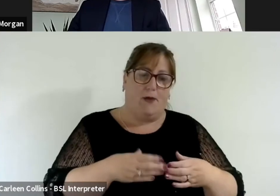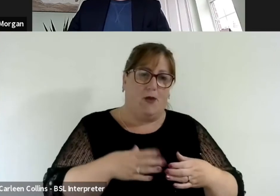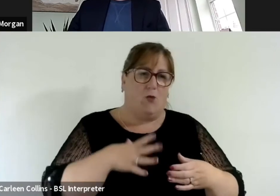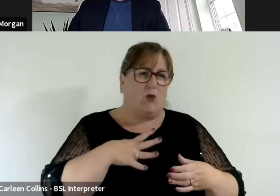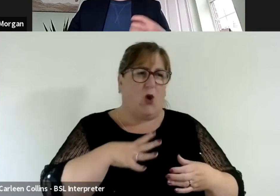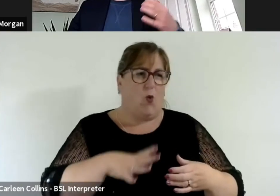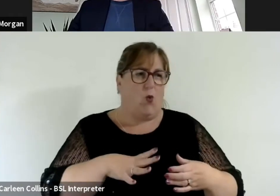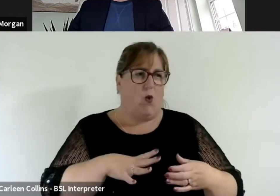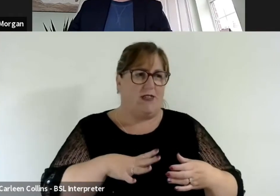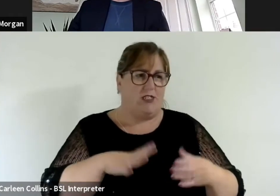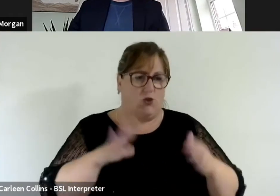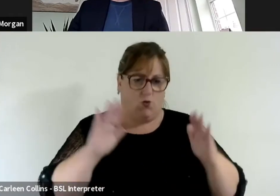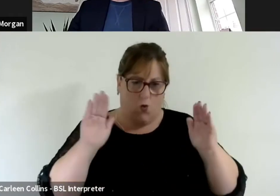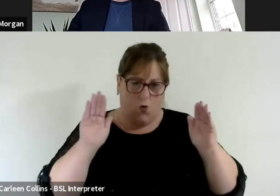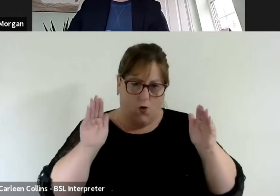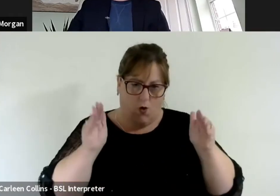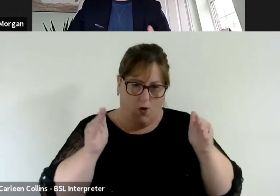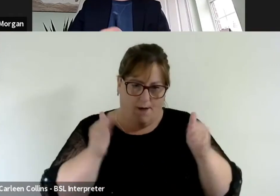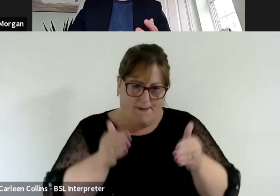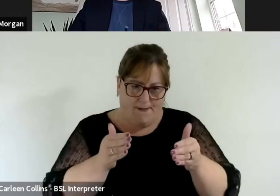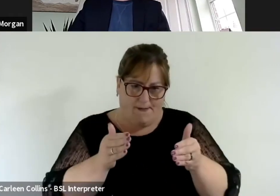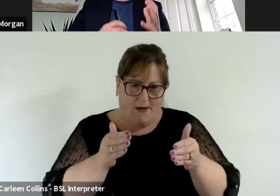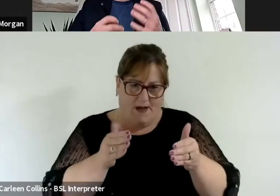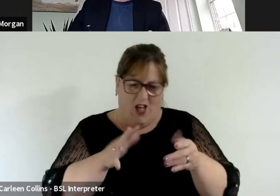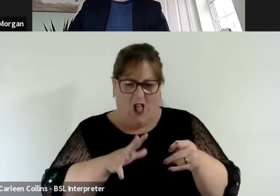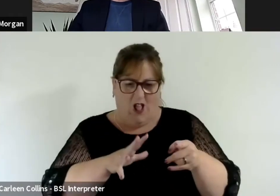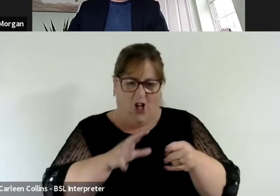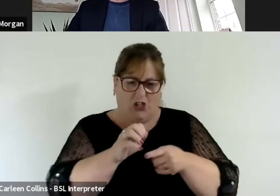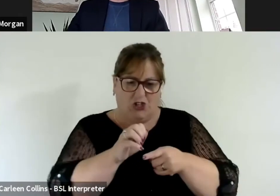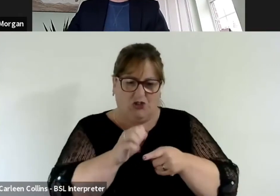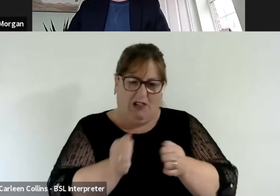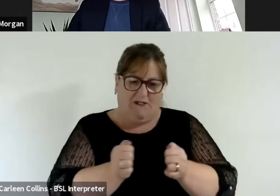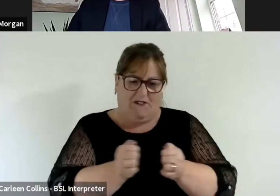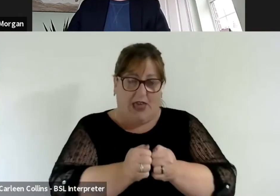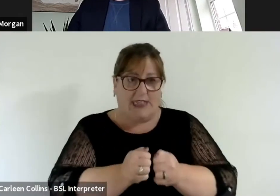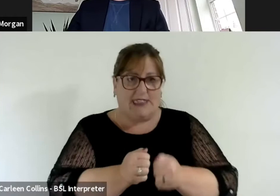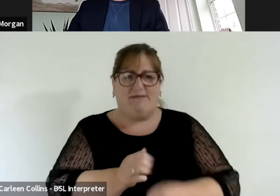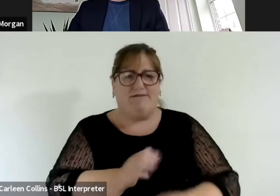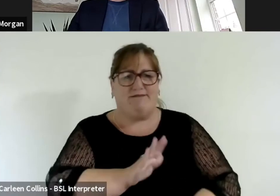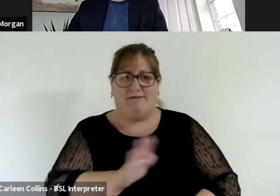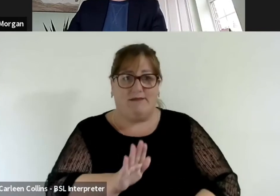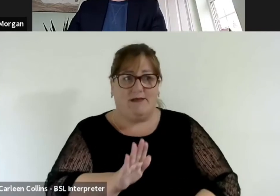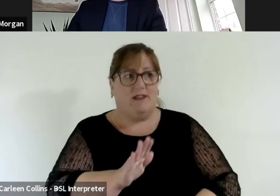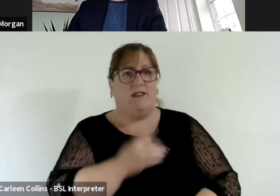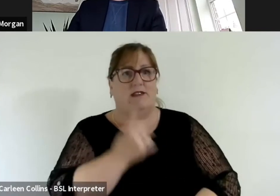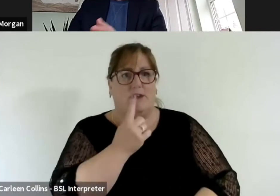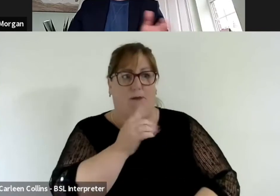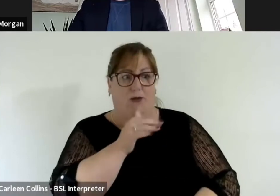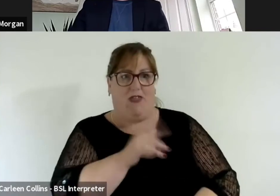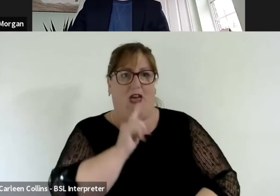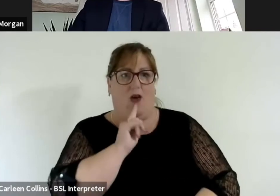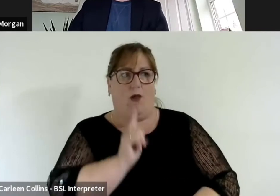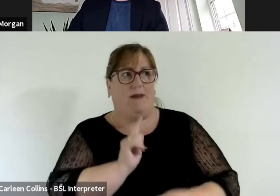the team. That is to avoid that kind of looking for a certain cultural fit or maybe someone happens to know someone on the team.